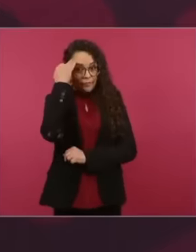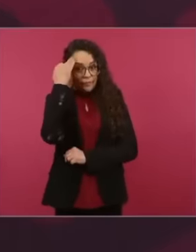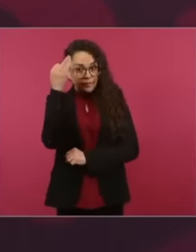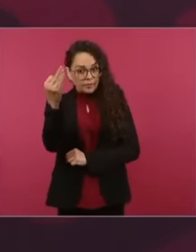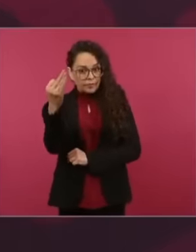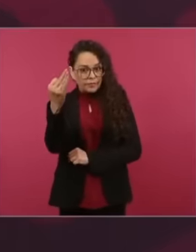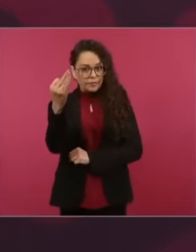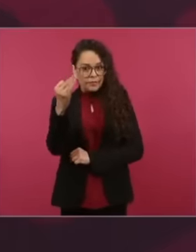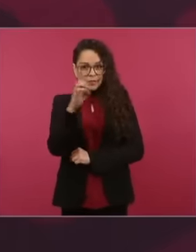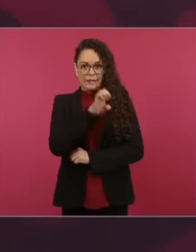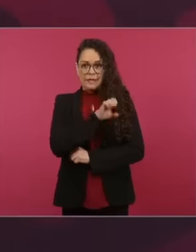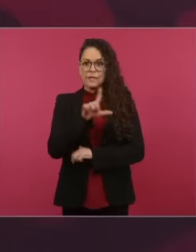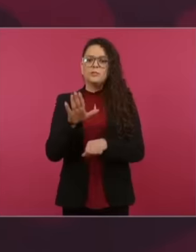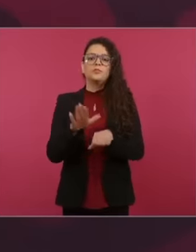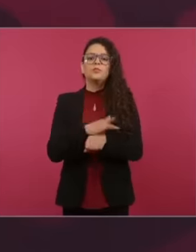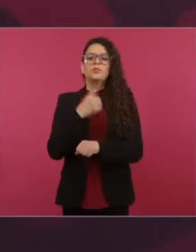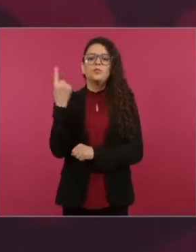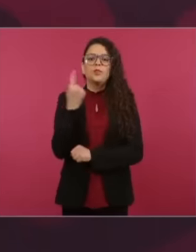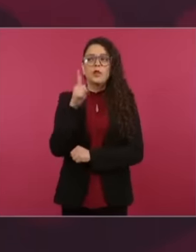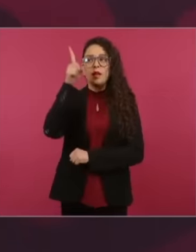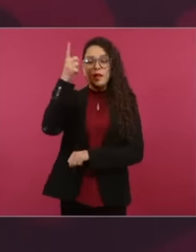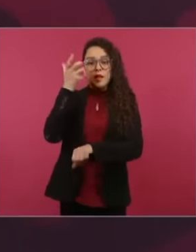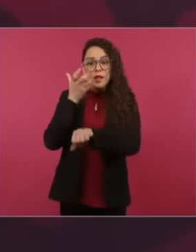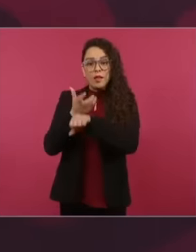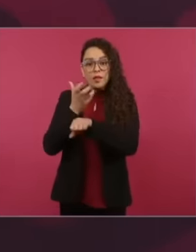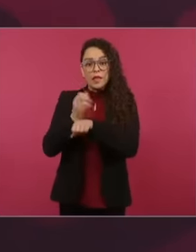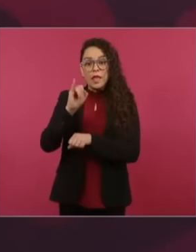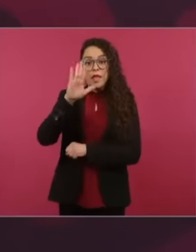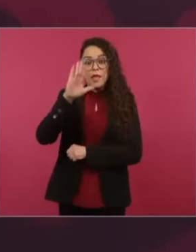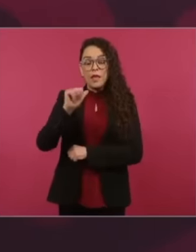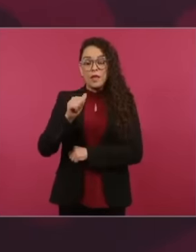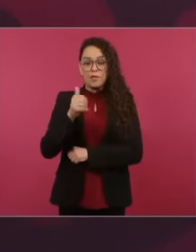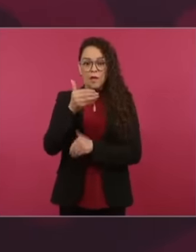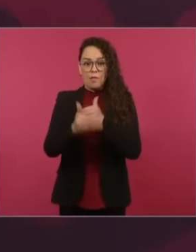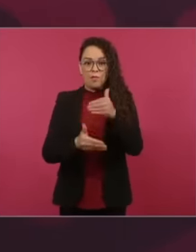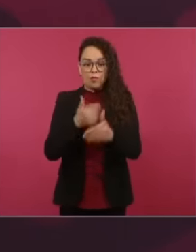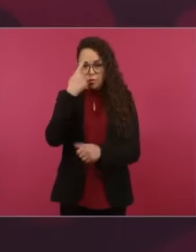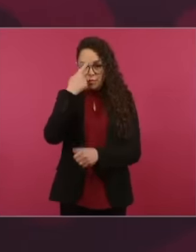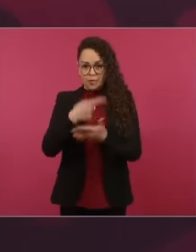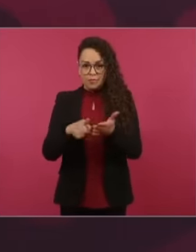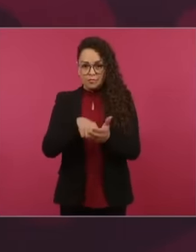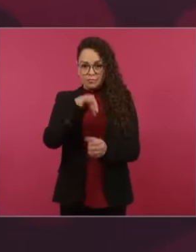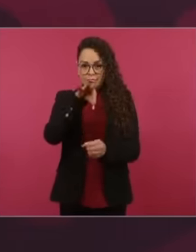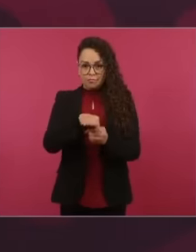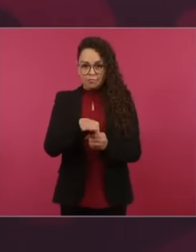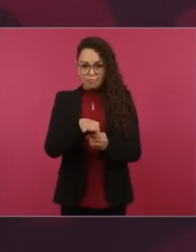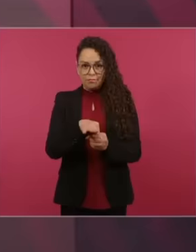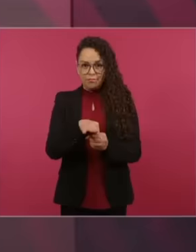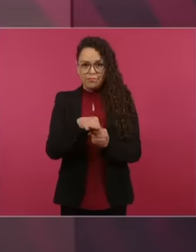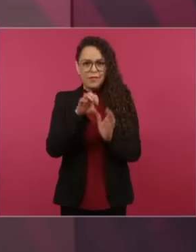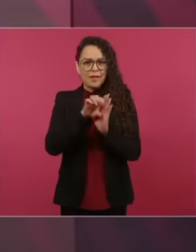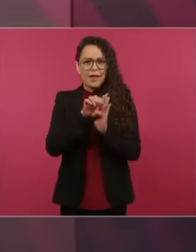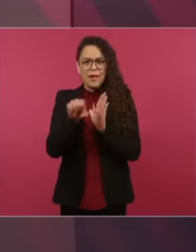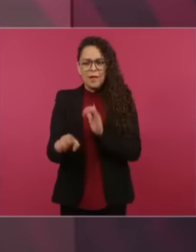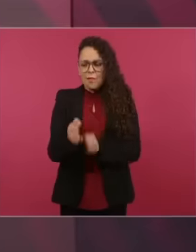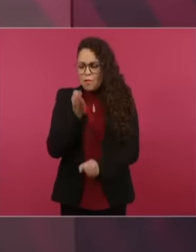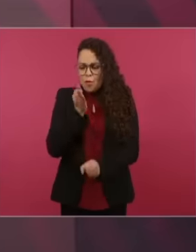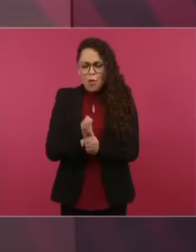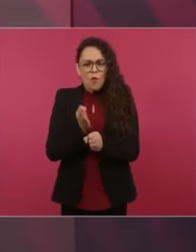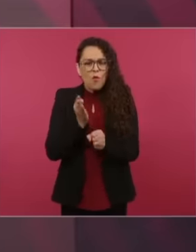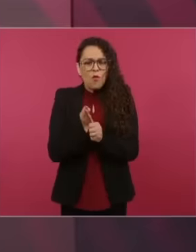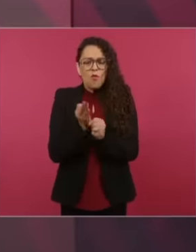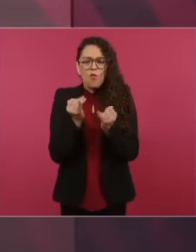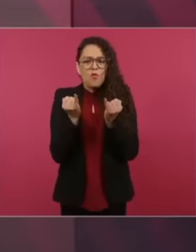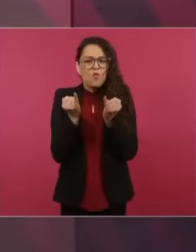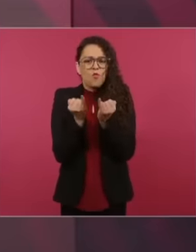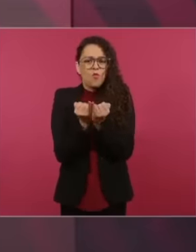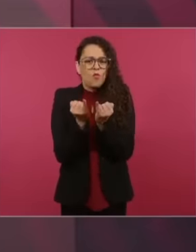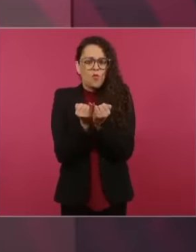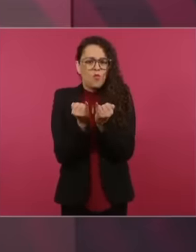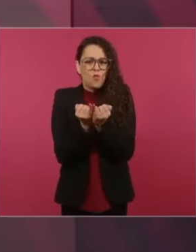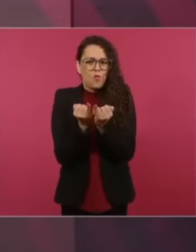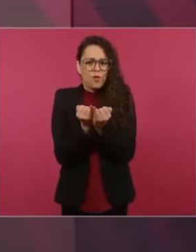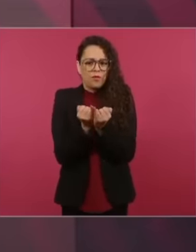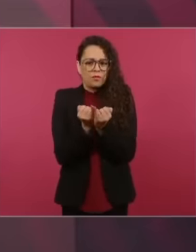now and What they wanted was to confront us